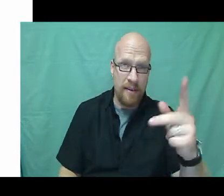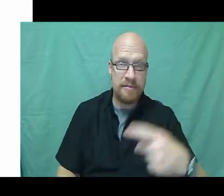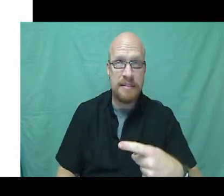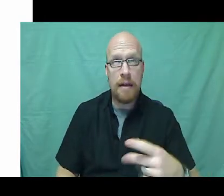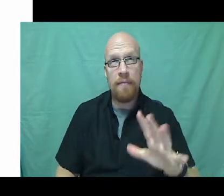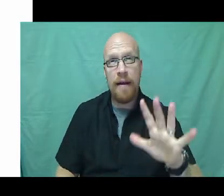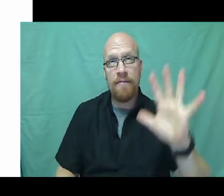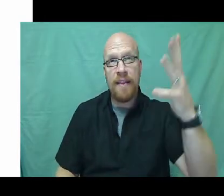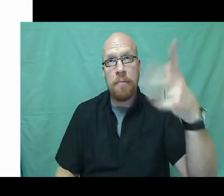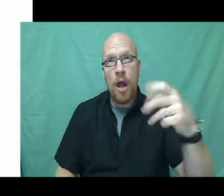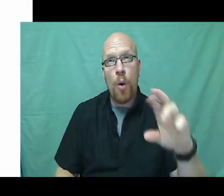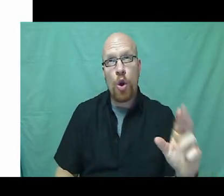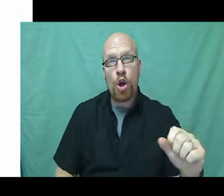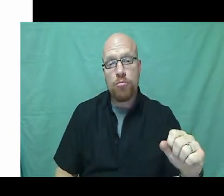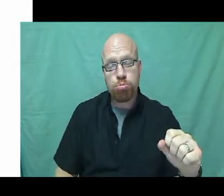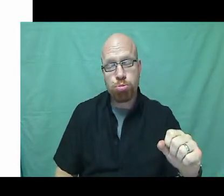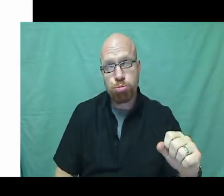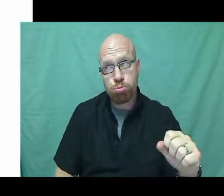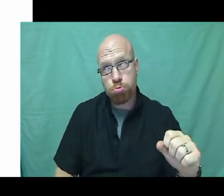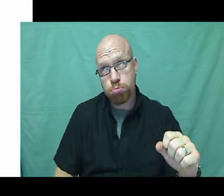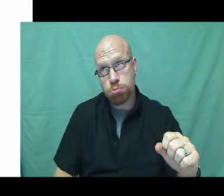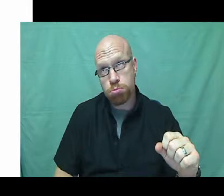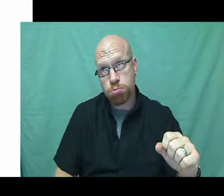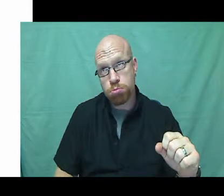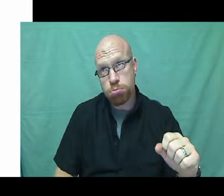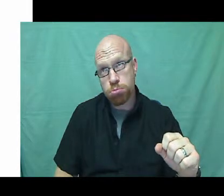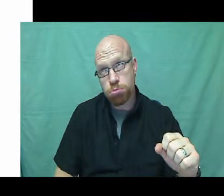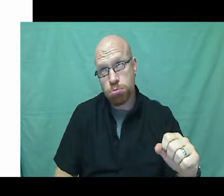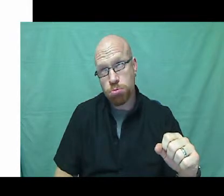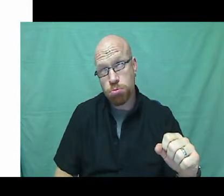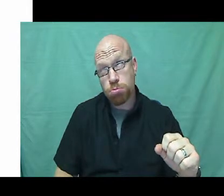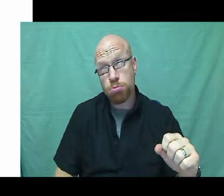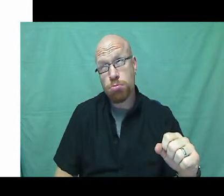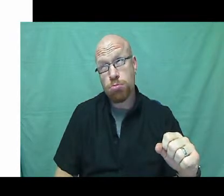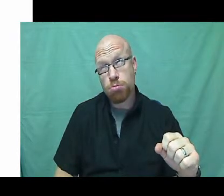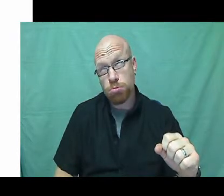Five times five is 25, or five to the fifth power this is now. Let me think about this.